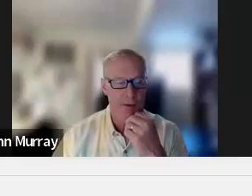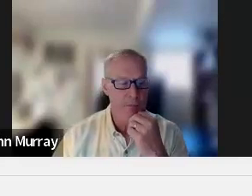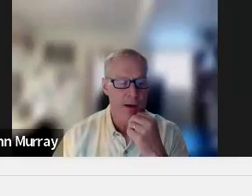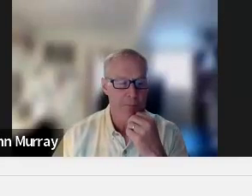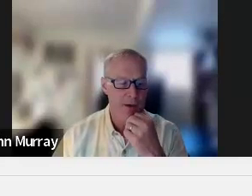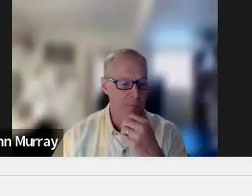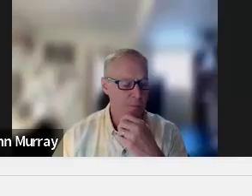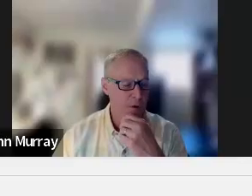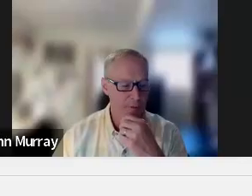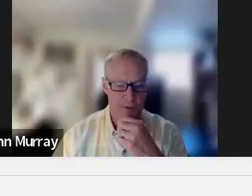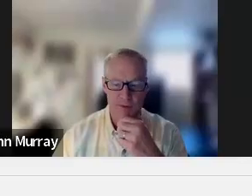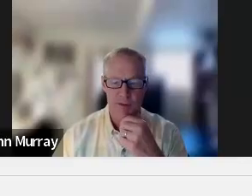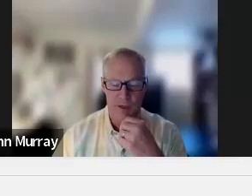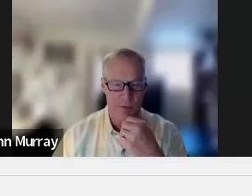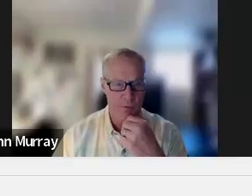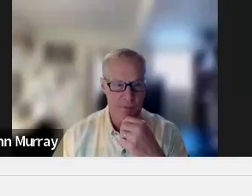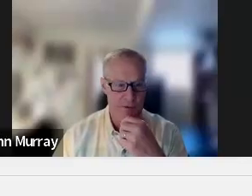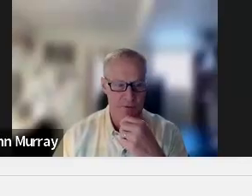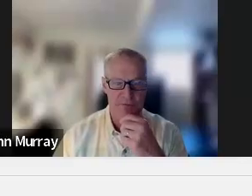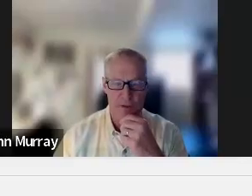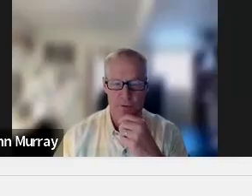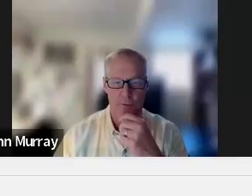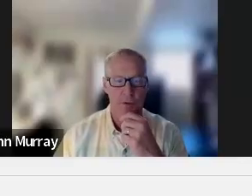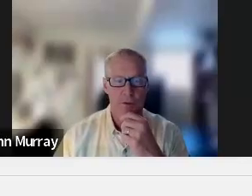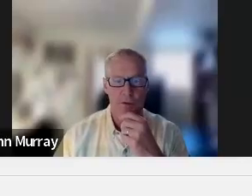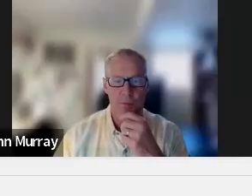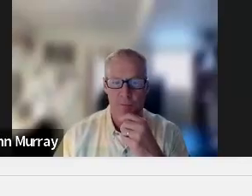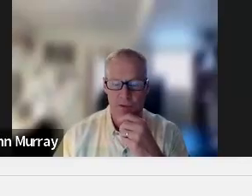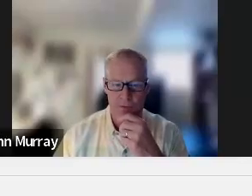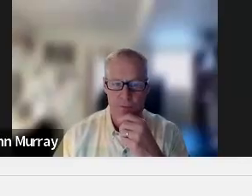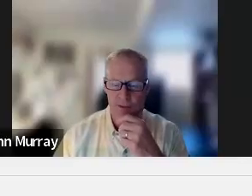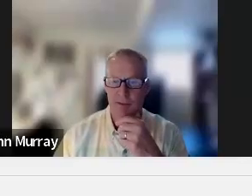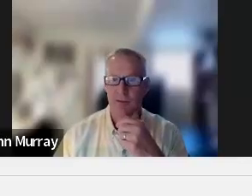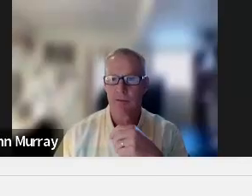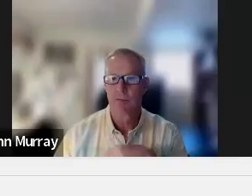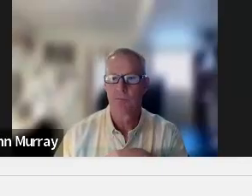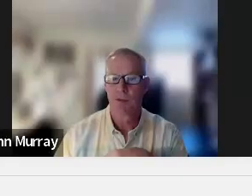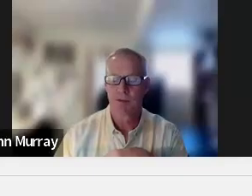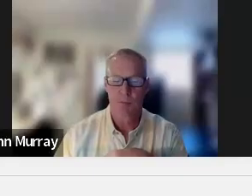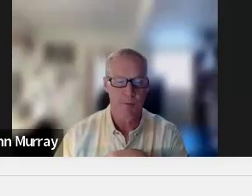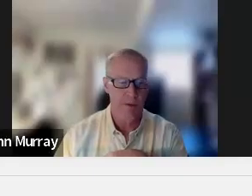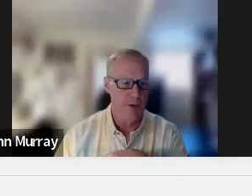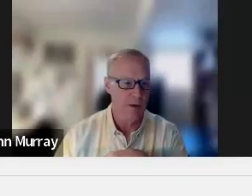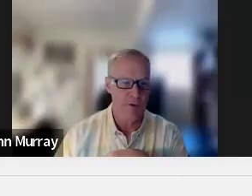Uh my comment on this topic would be that we follow the public's request. As a board member,